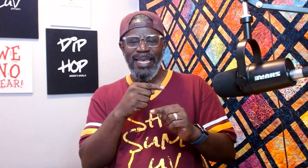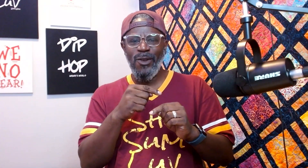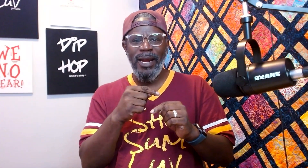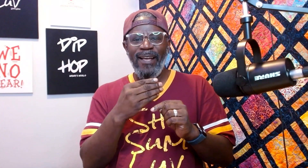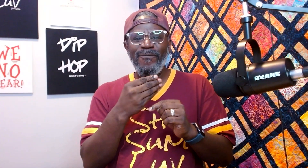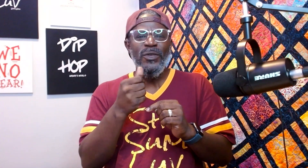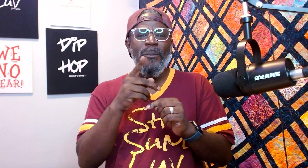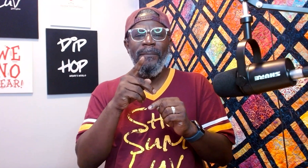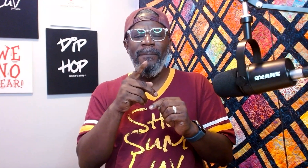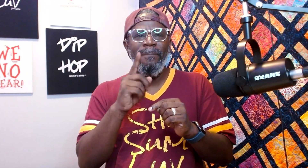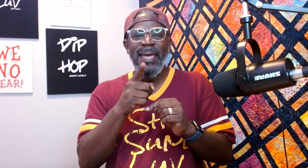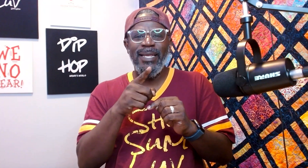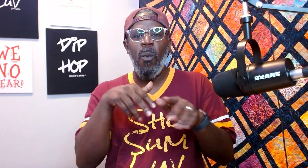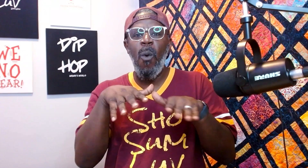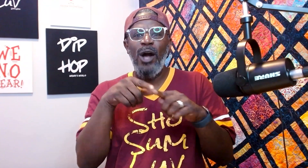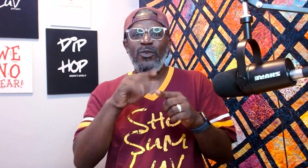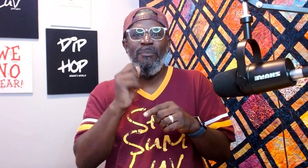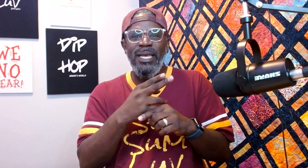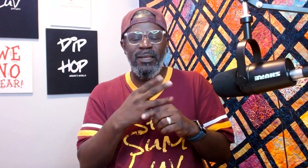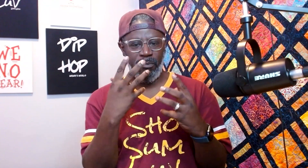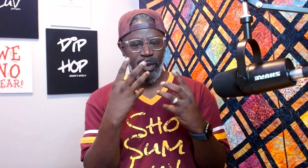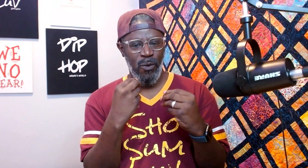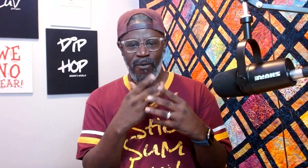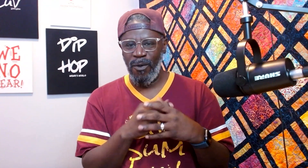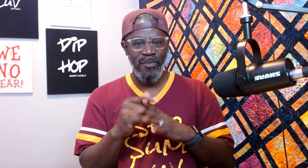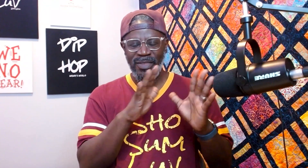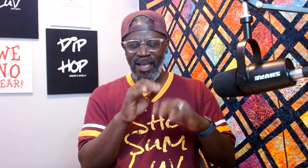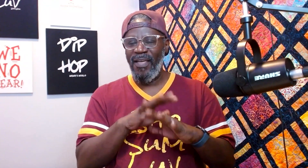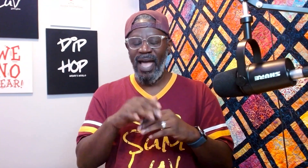where he's only like a few minutes walk to the beach. Beautiful.